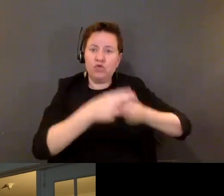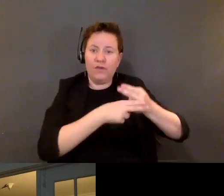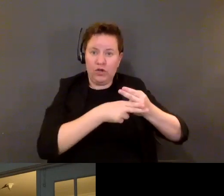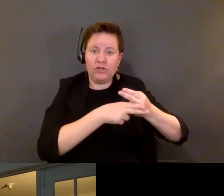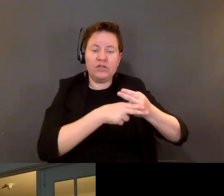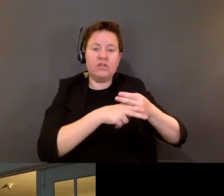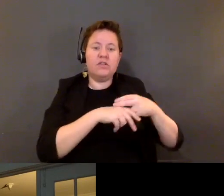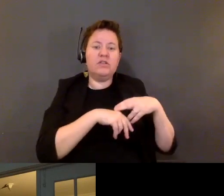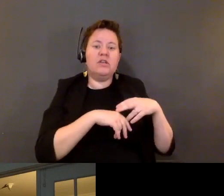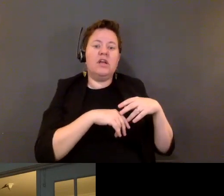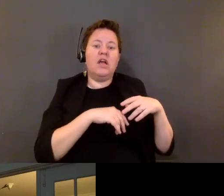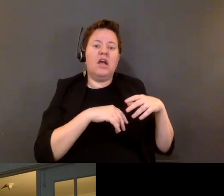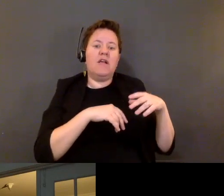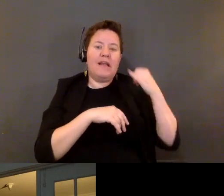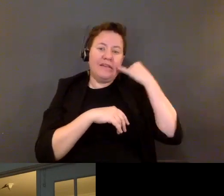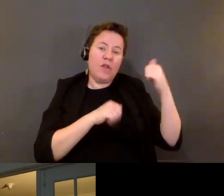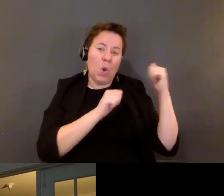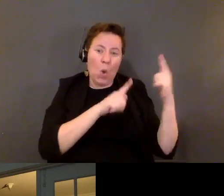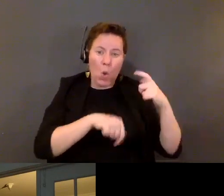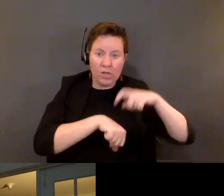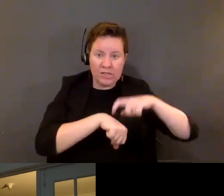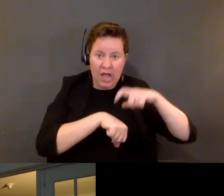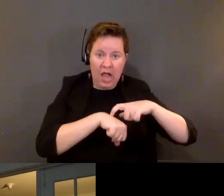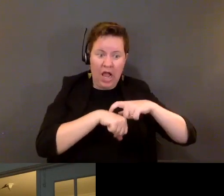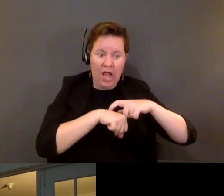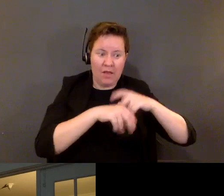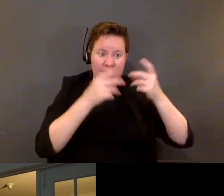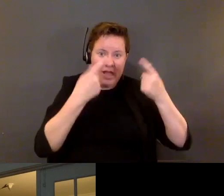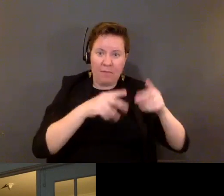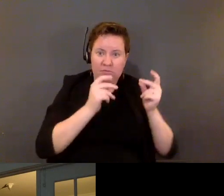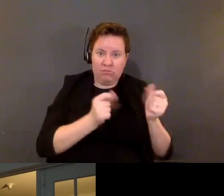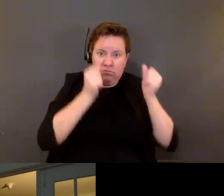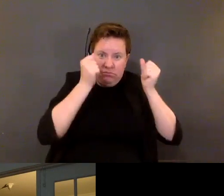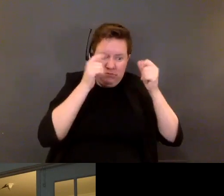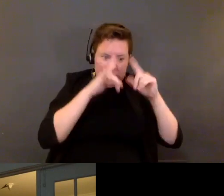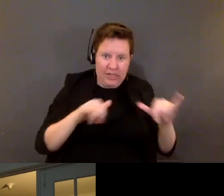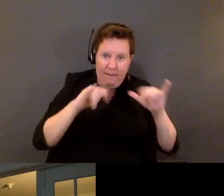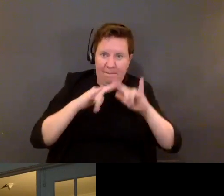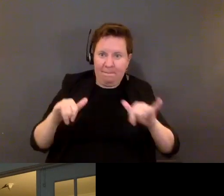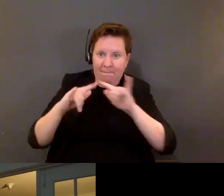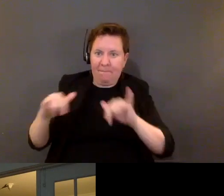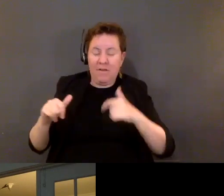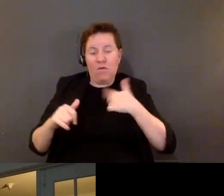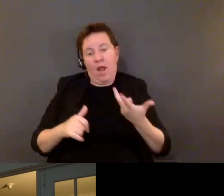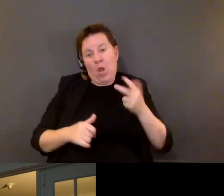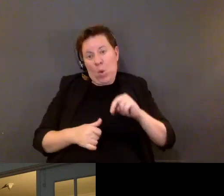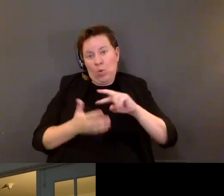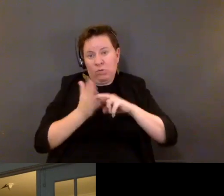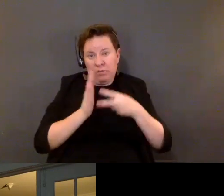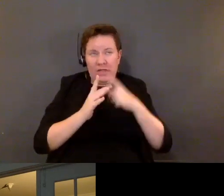that all time exists simultaneously and for my own purposes i tend to imagine it as